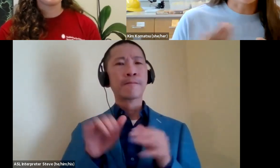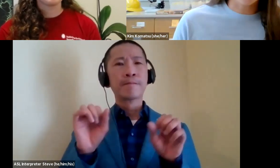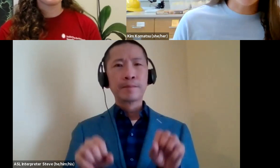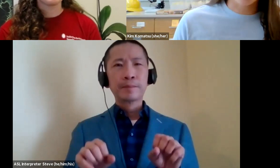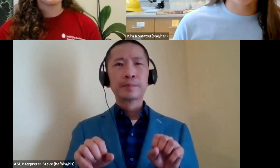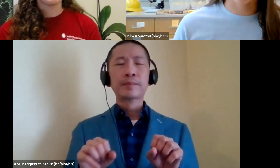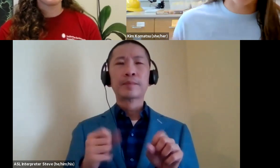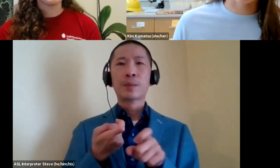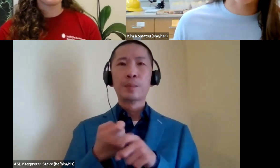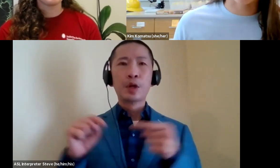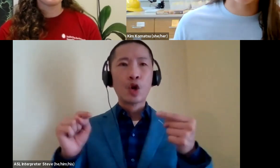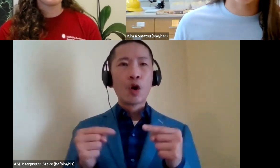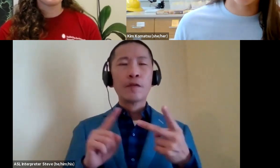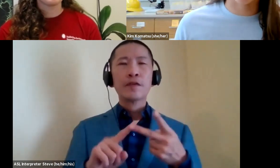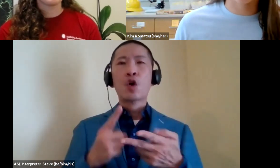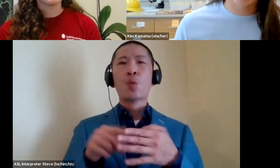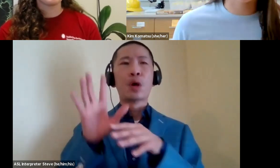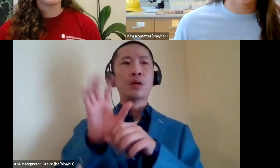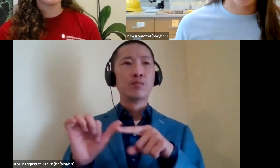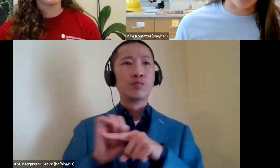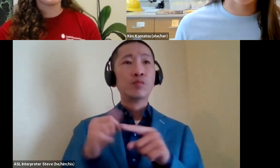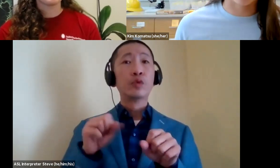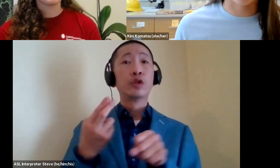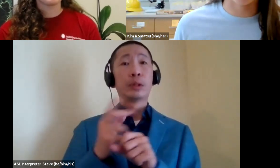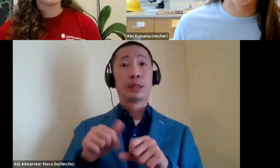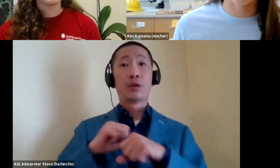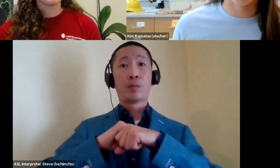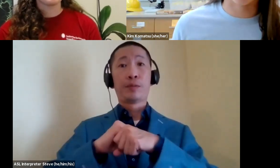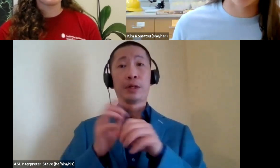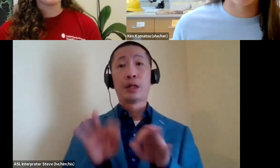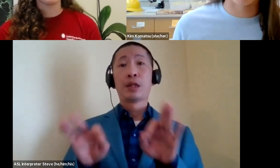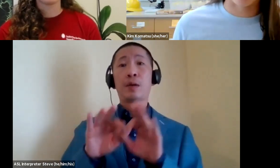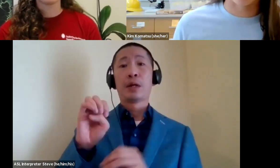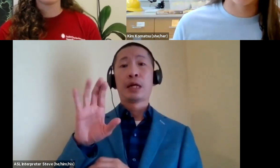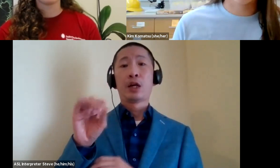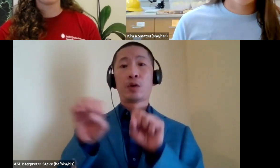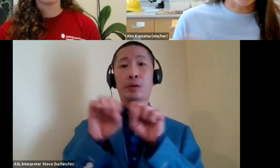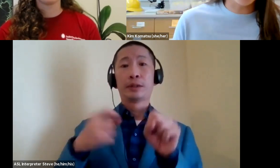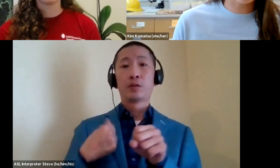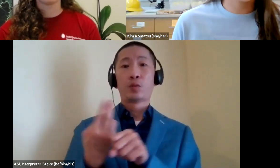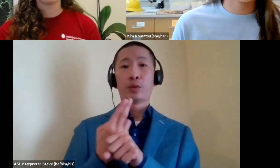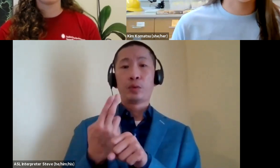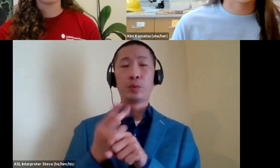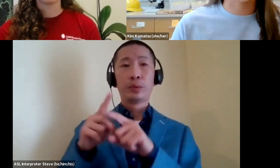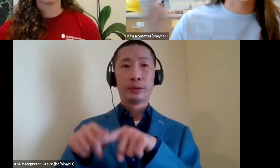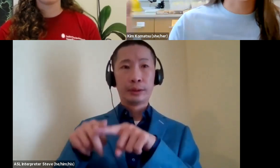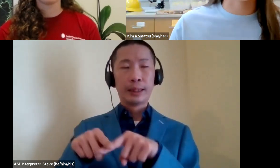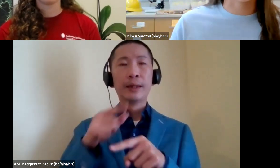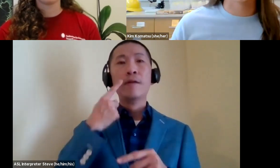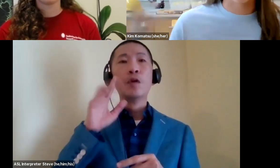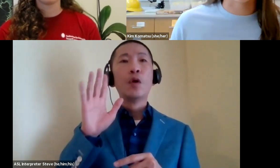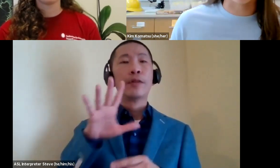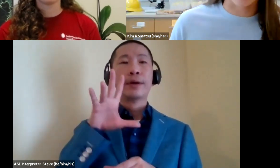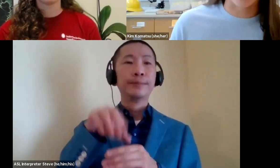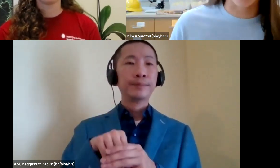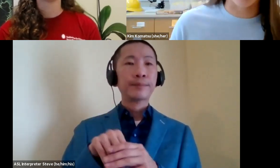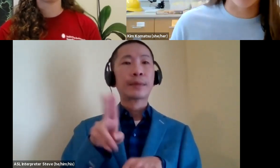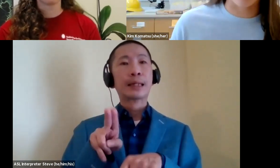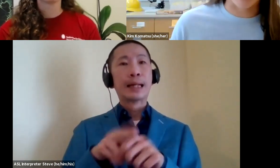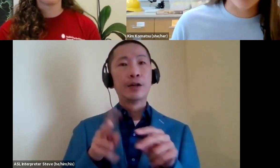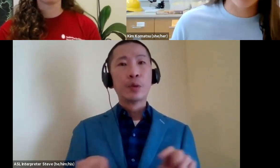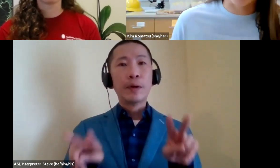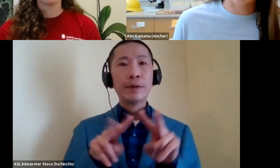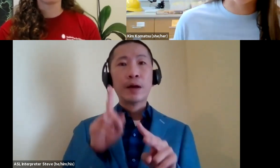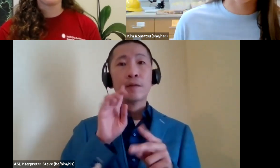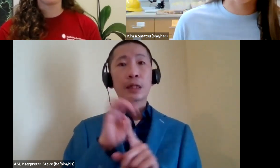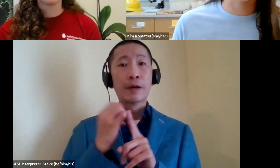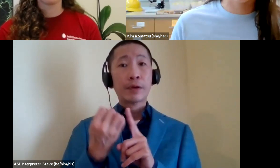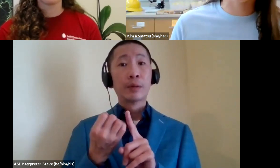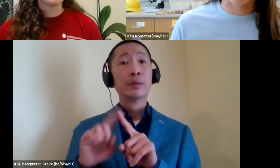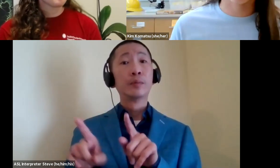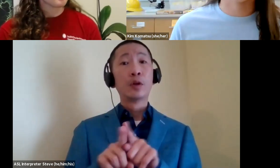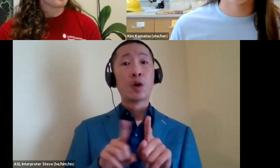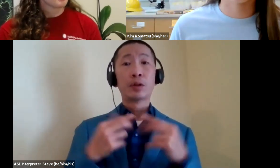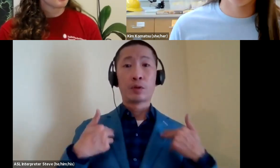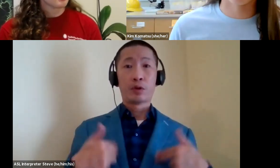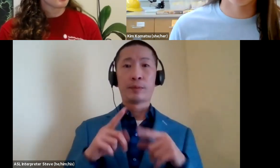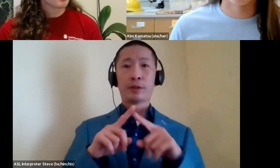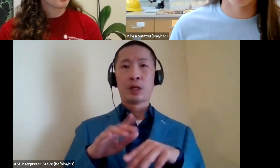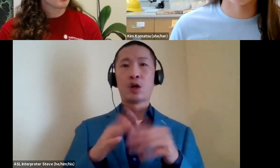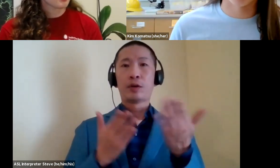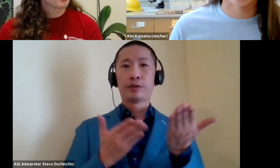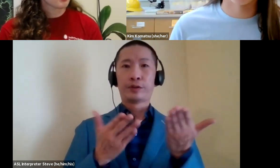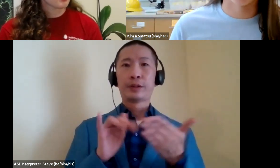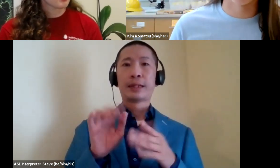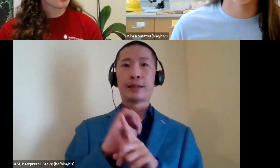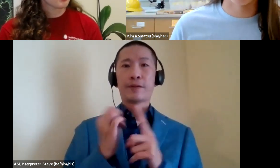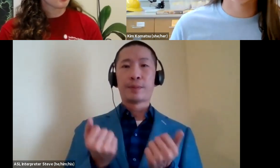Kim Komatsu (she/her): harmful what practices can we use that could potentially protect that important ecosystems that we rely on not only for their intrinsic natural value of the environment, but also because humans do rely on the services that the environment provides to us as well.